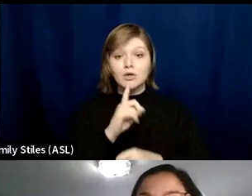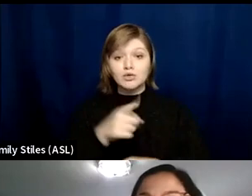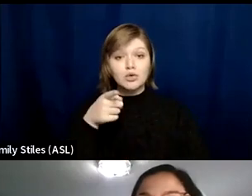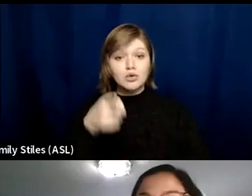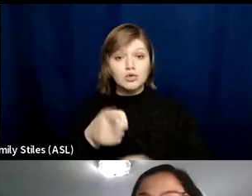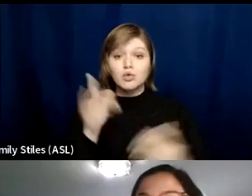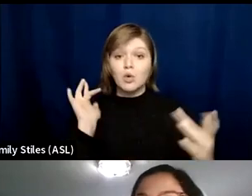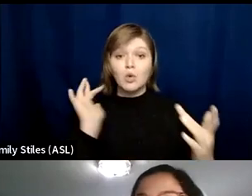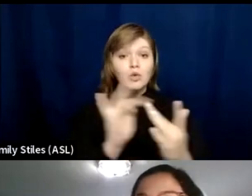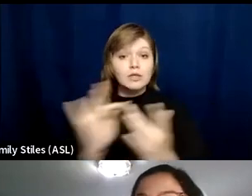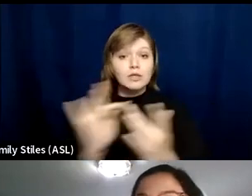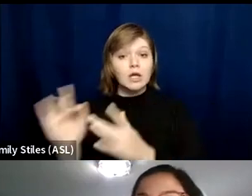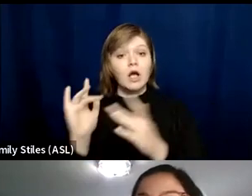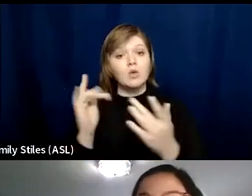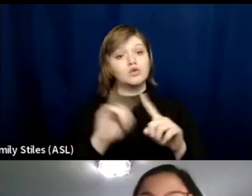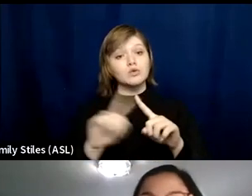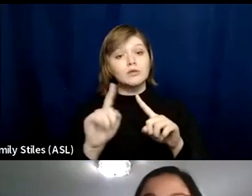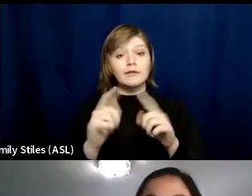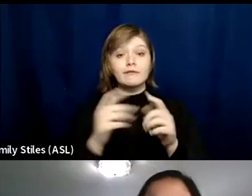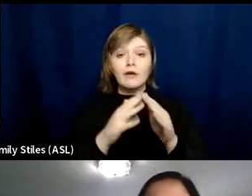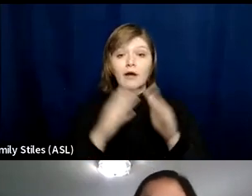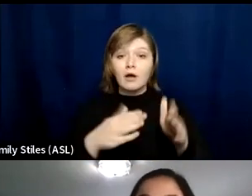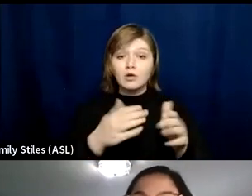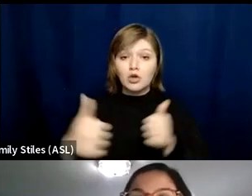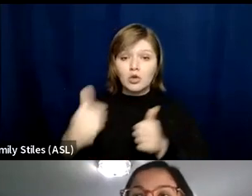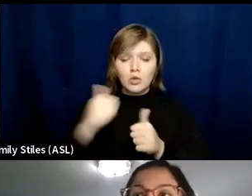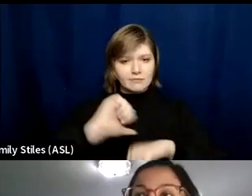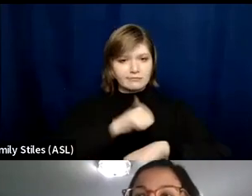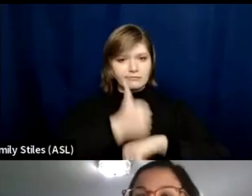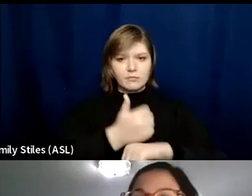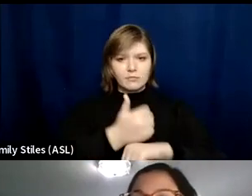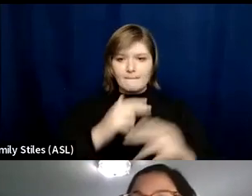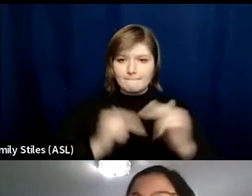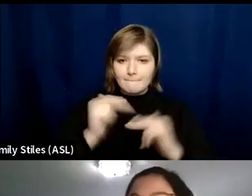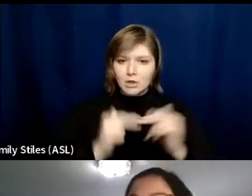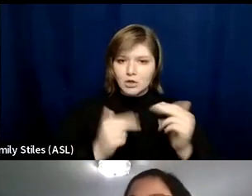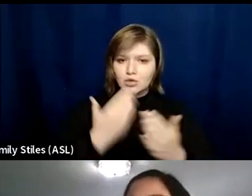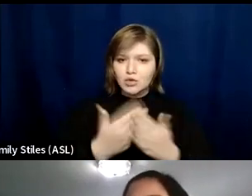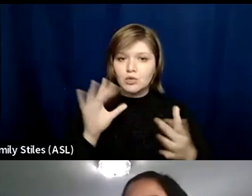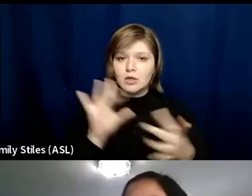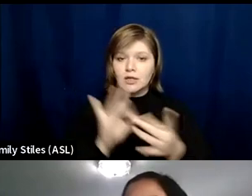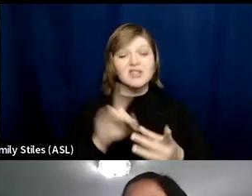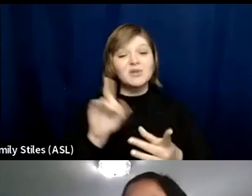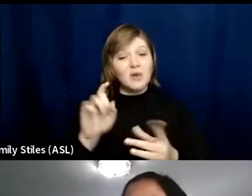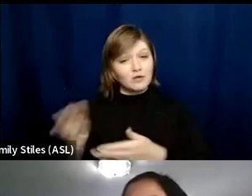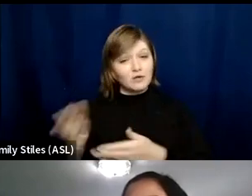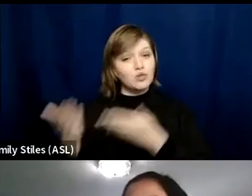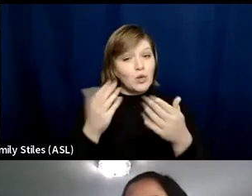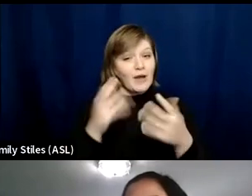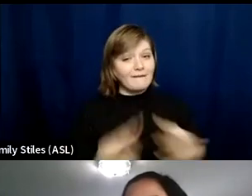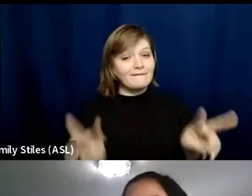about that. It's not something that happens a lot, but it's definitely an